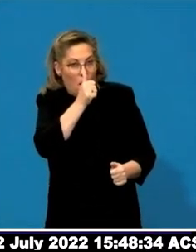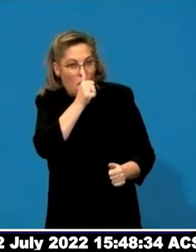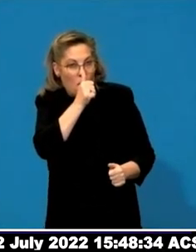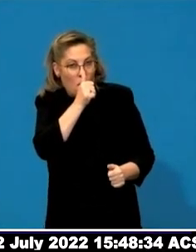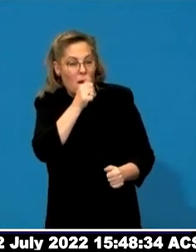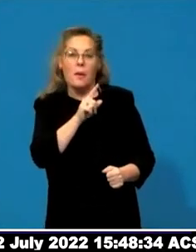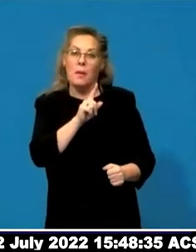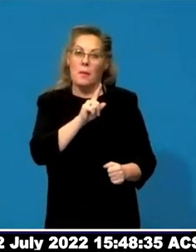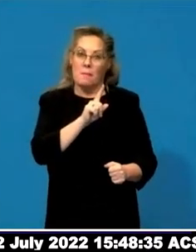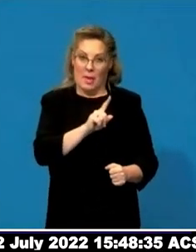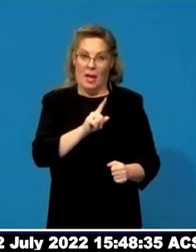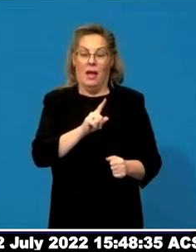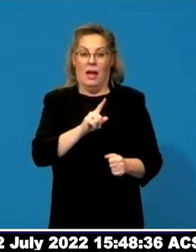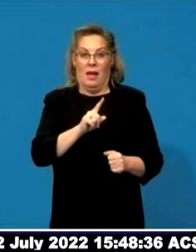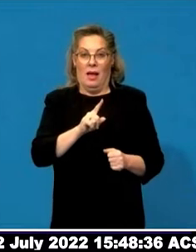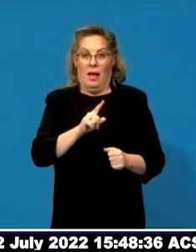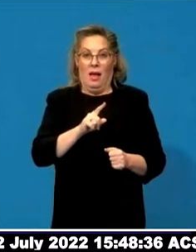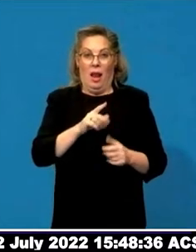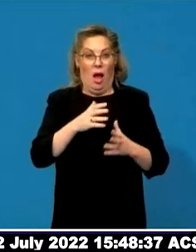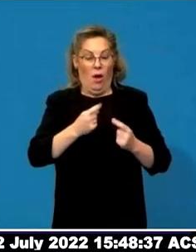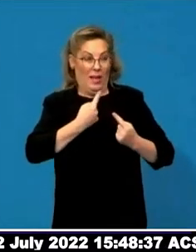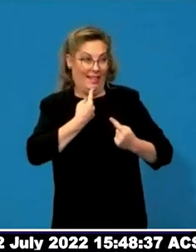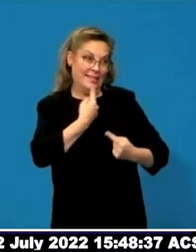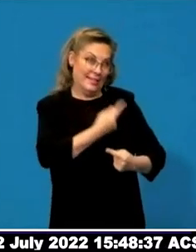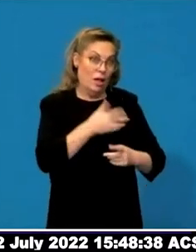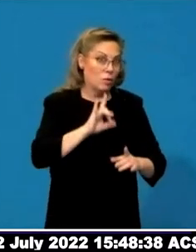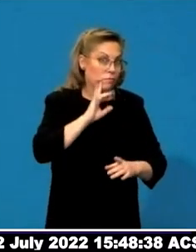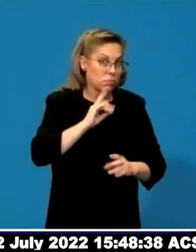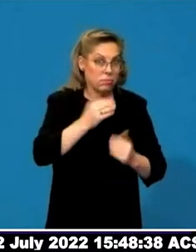I should indicate that in the Alice Springs hearing room,